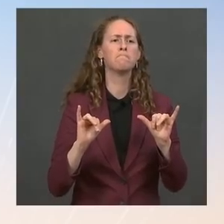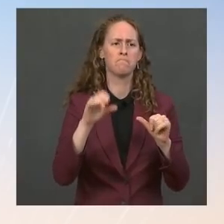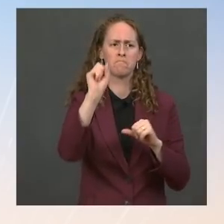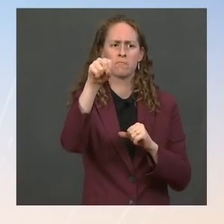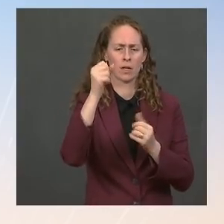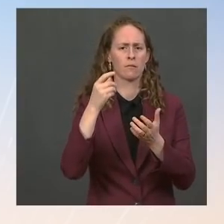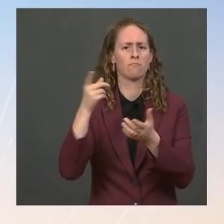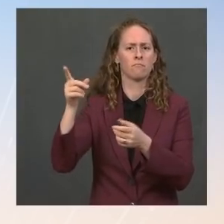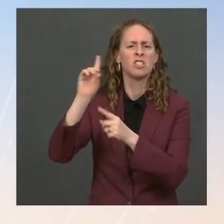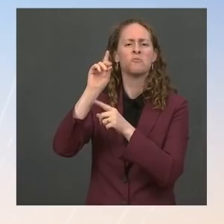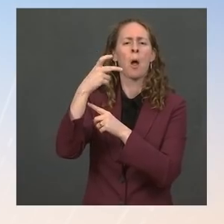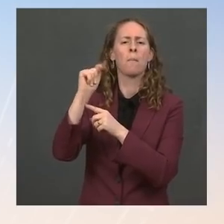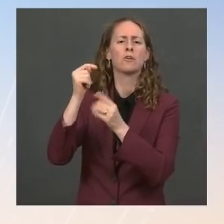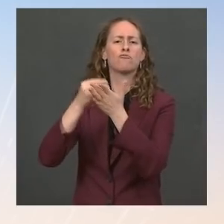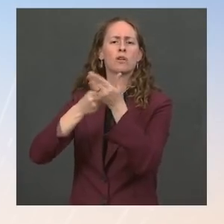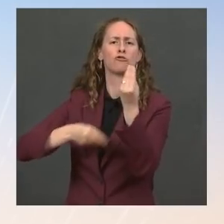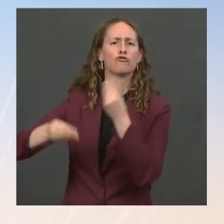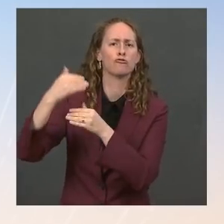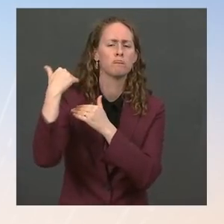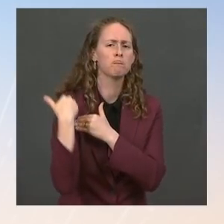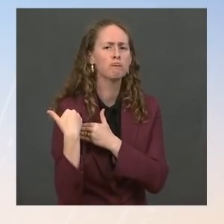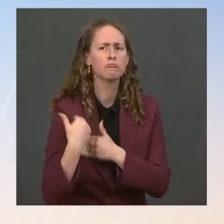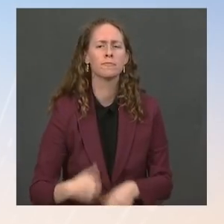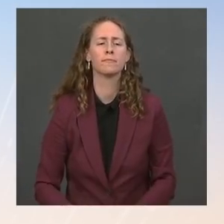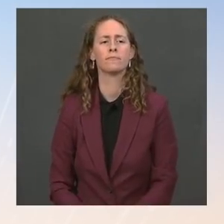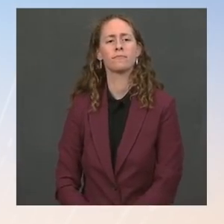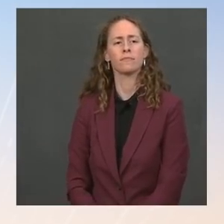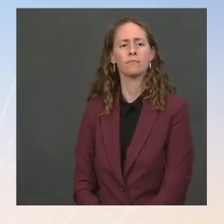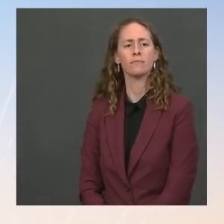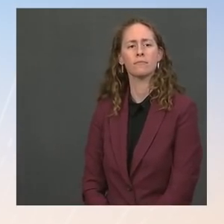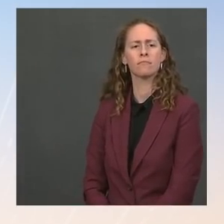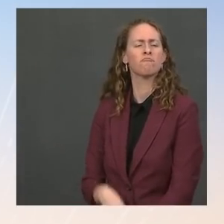The Press: And then one more really quickly. Is there any reaction from the White House to the conviction,